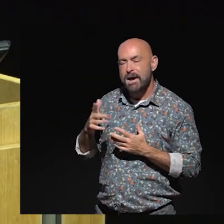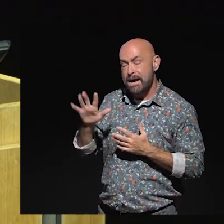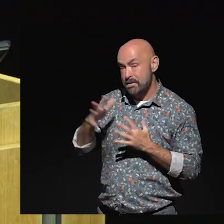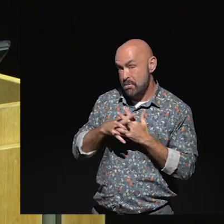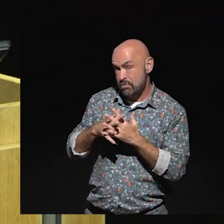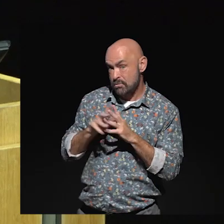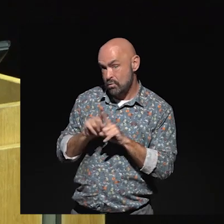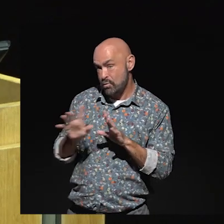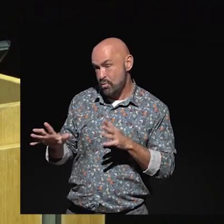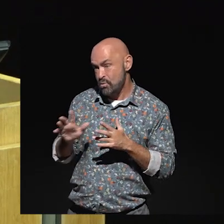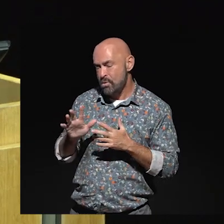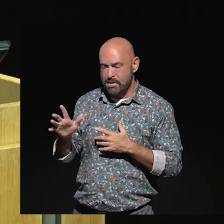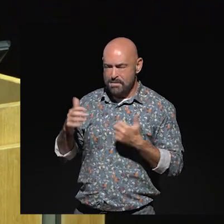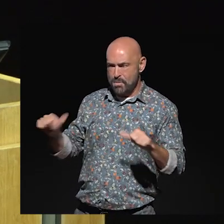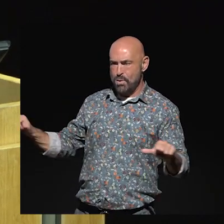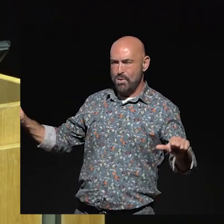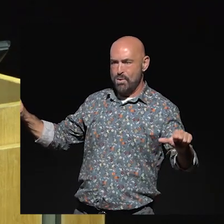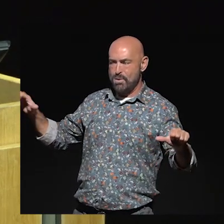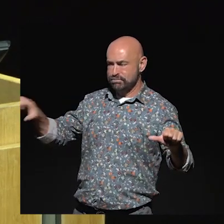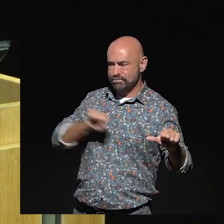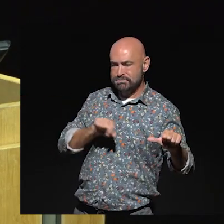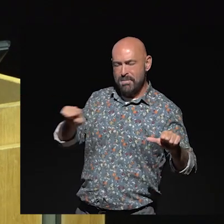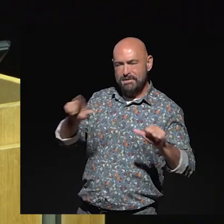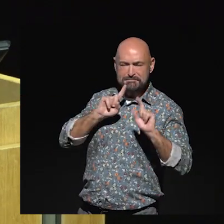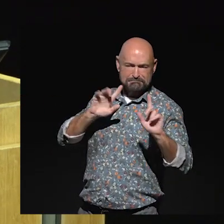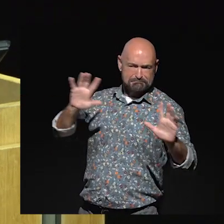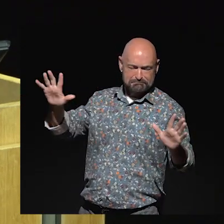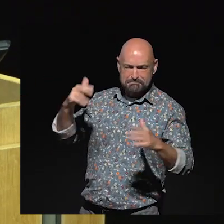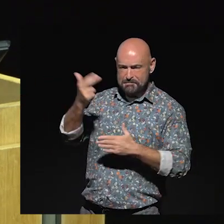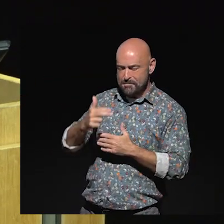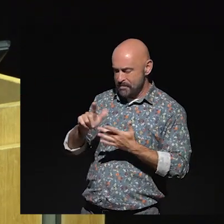that we had acquired this extraordinary Ingres portrait.